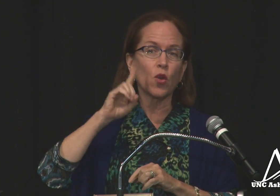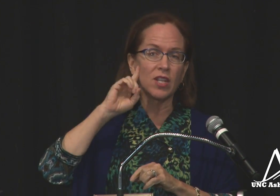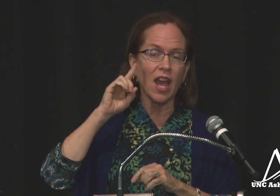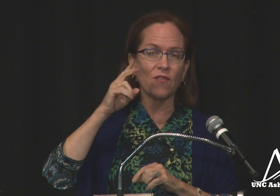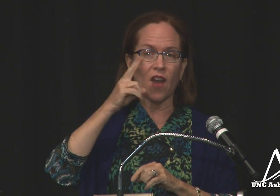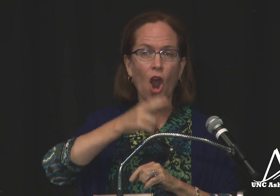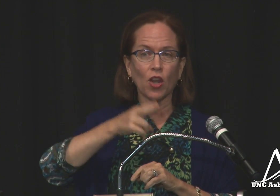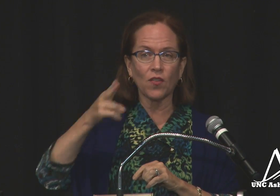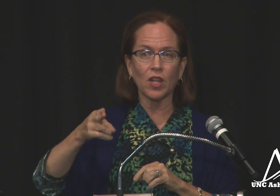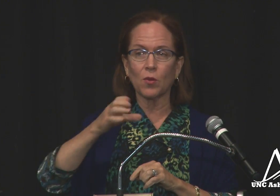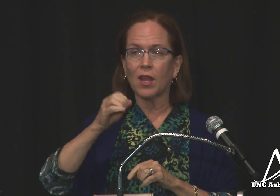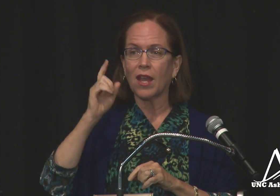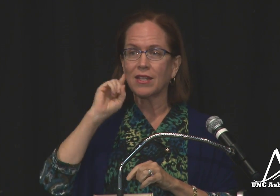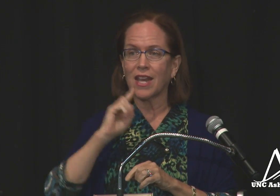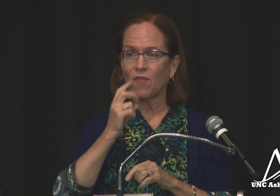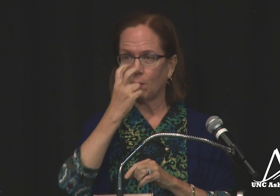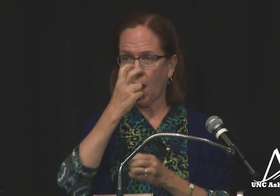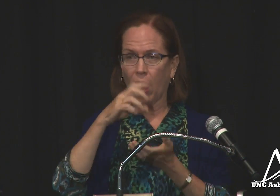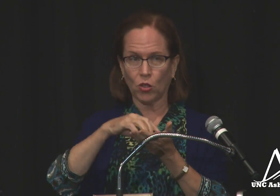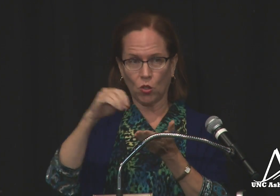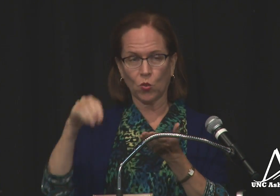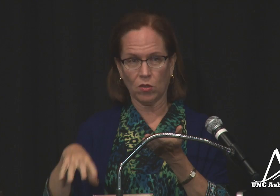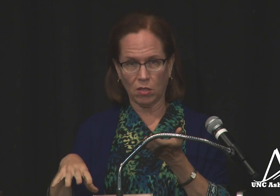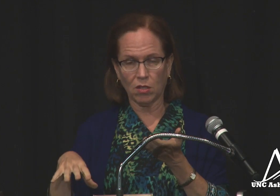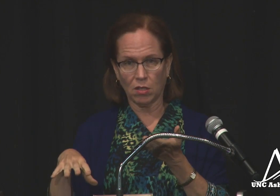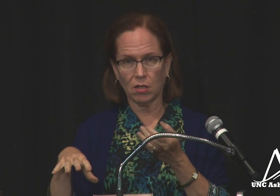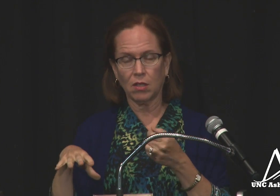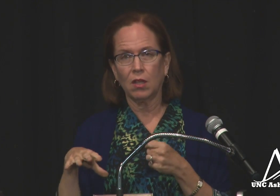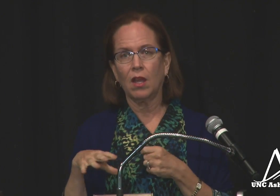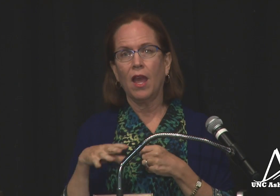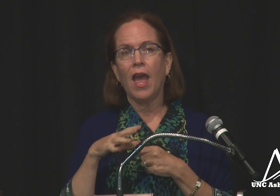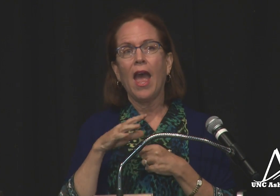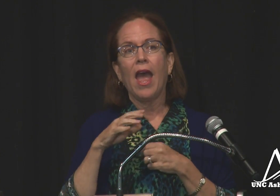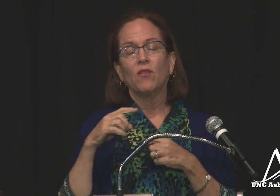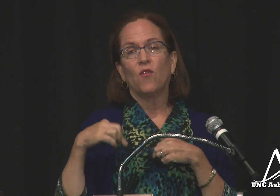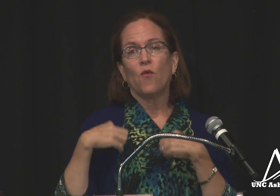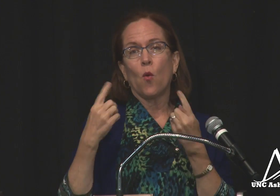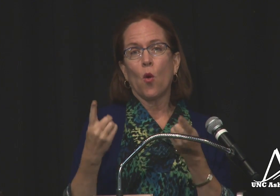for deaf, hard of hearing, and deaf-blind students.